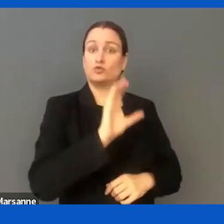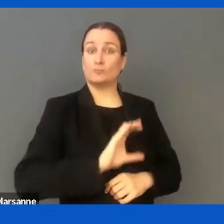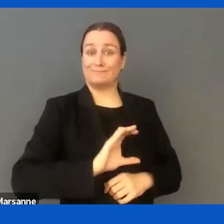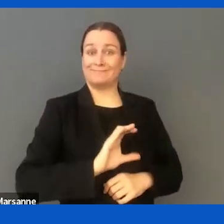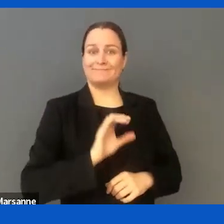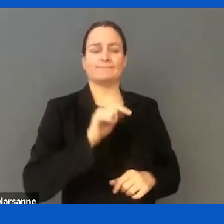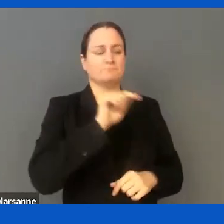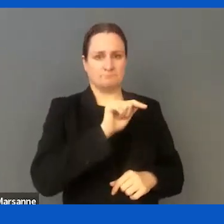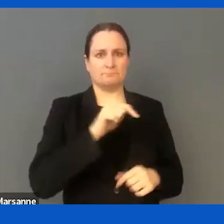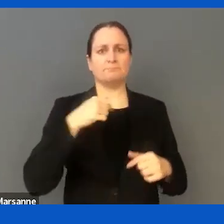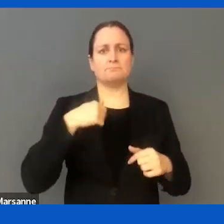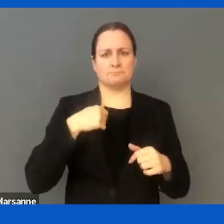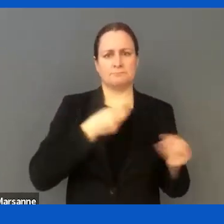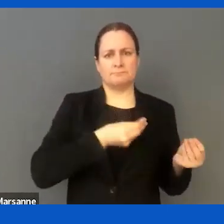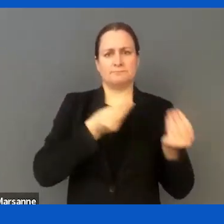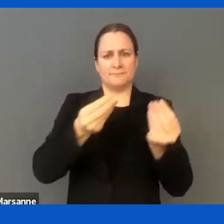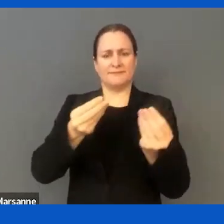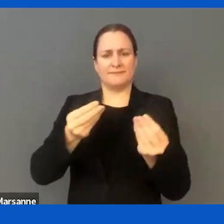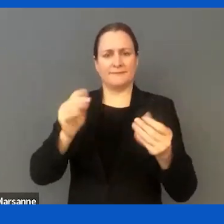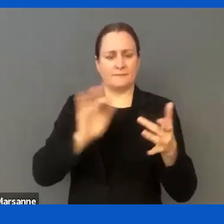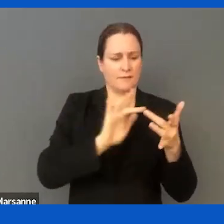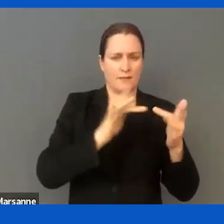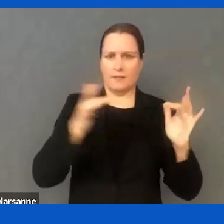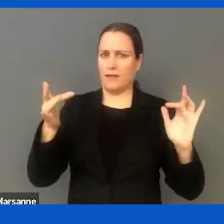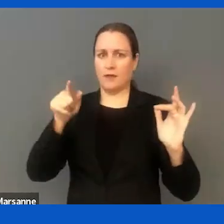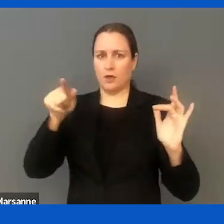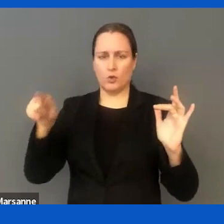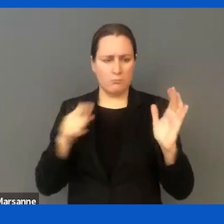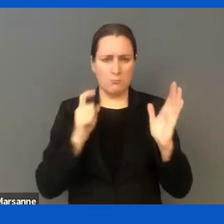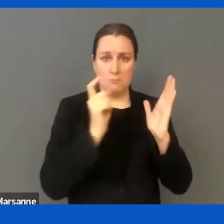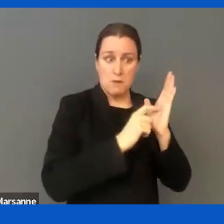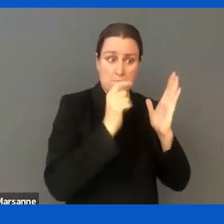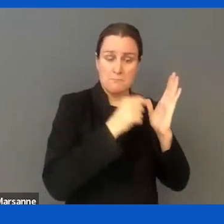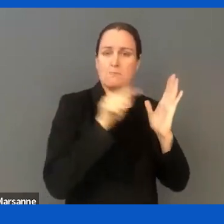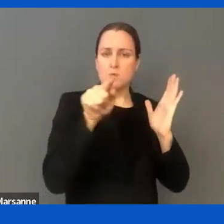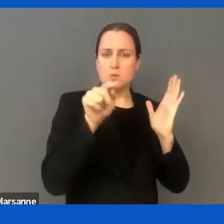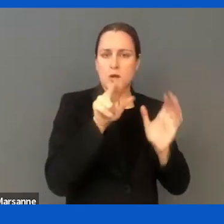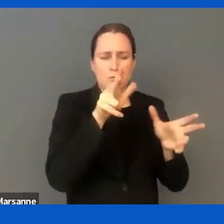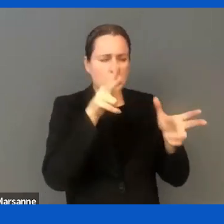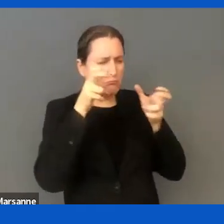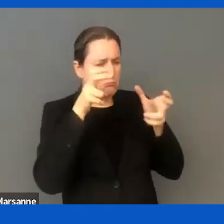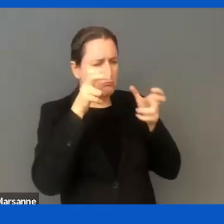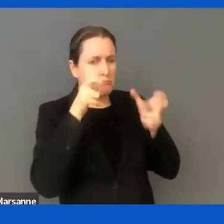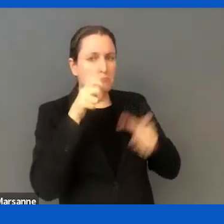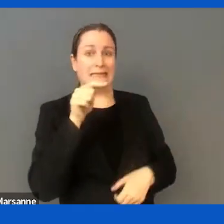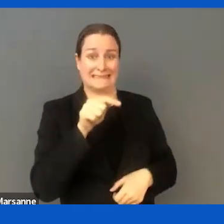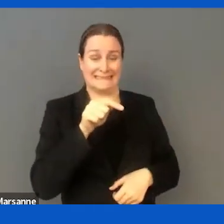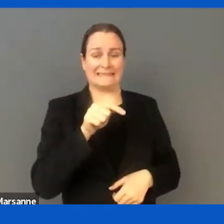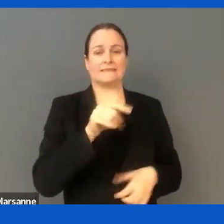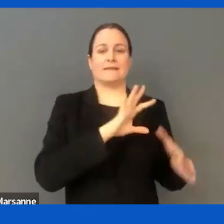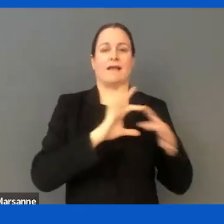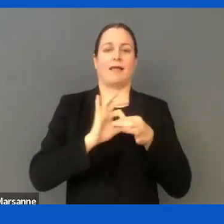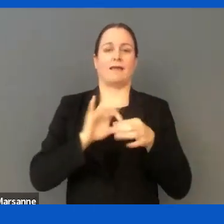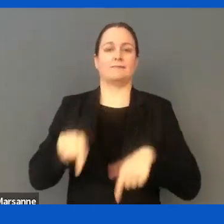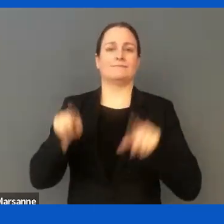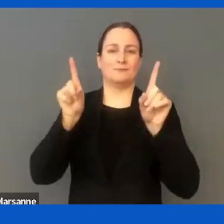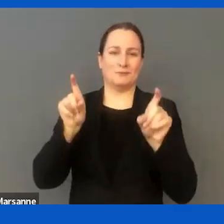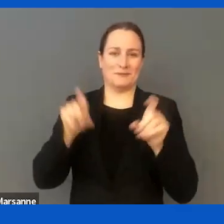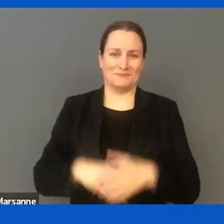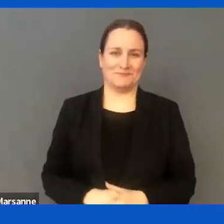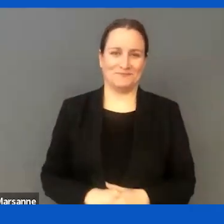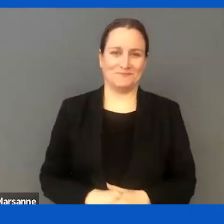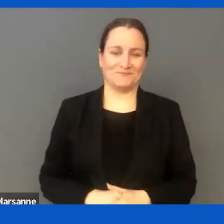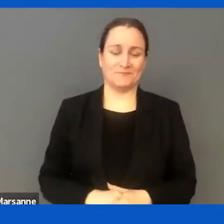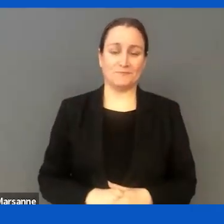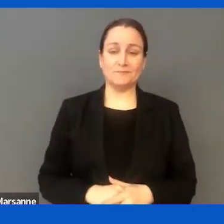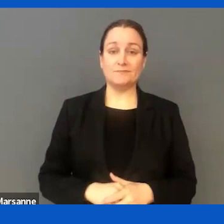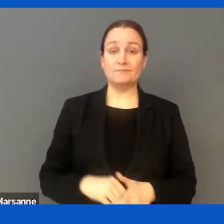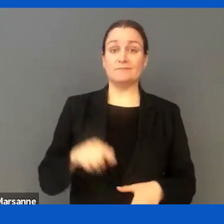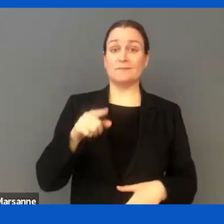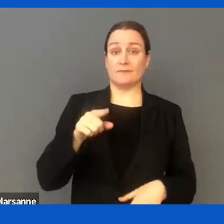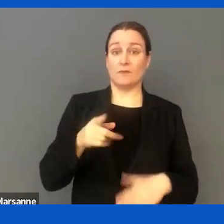and have a look at it. Because yeah, some of the tools available for accessibility personalization